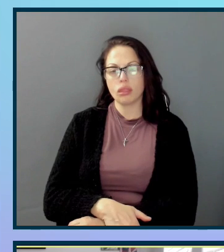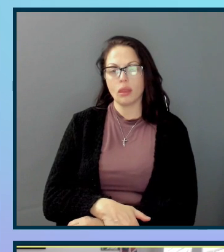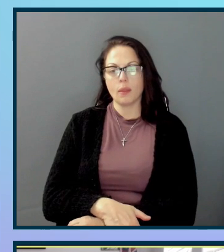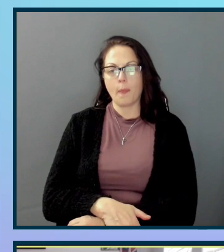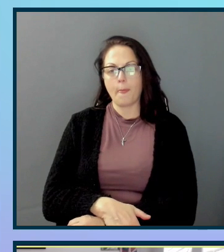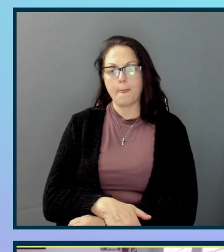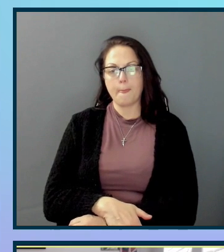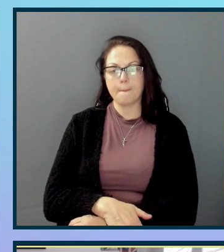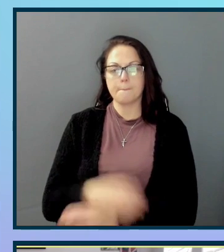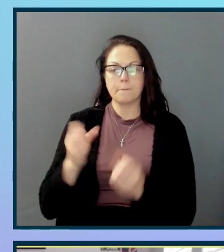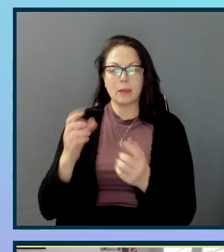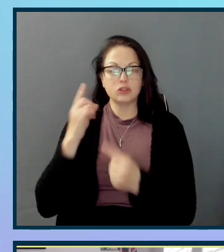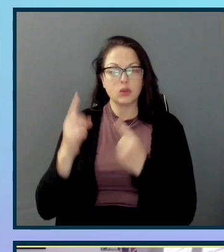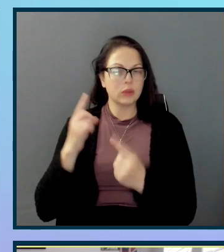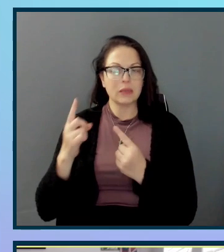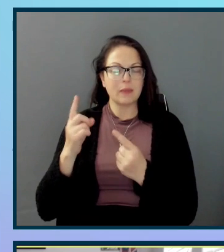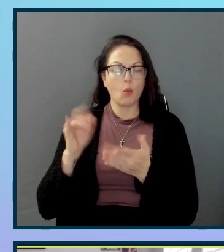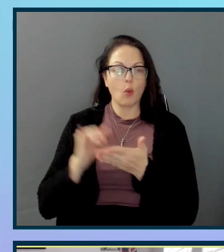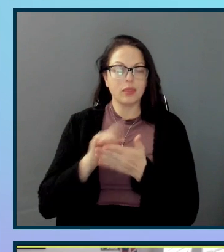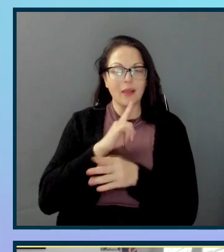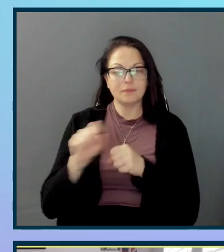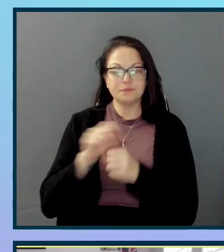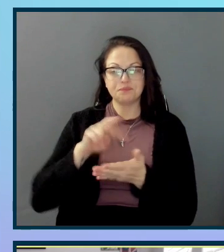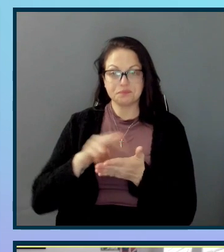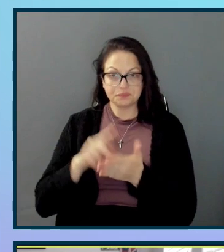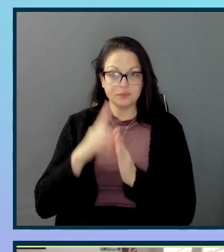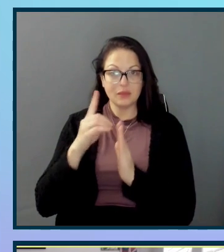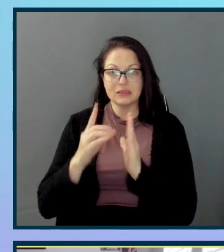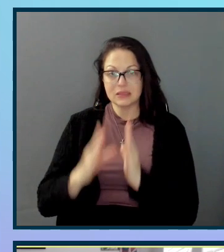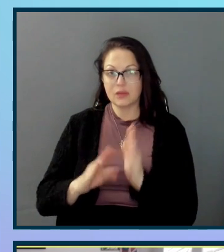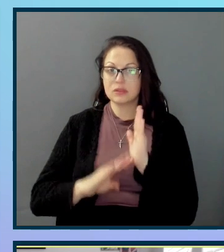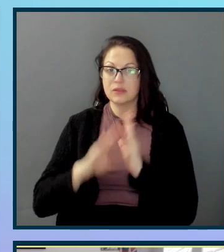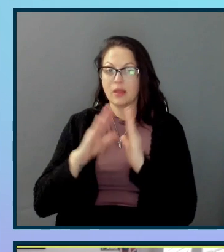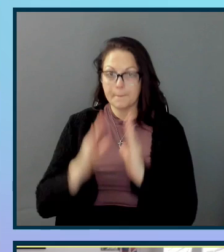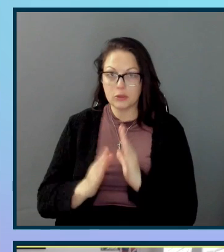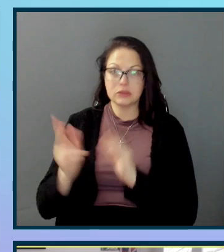thinking about what that actually means as designers, developers, as people who are coming up